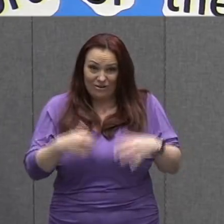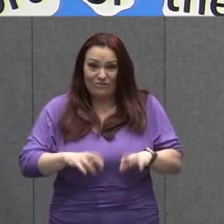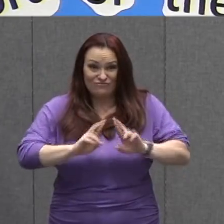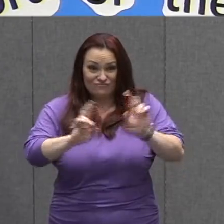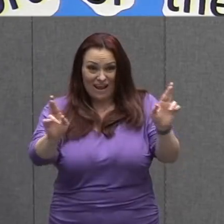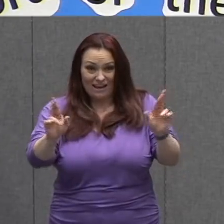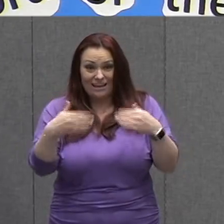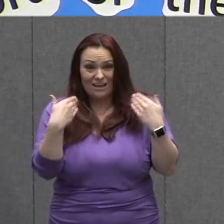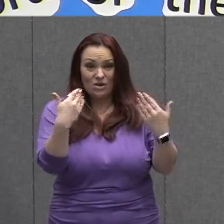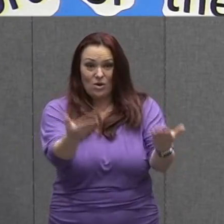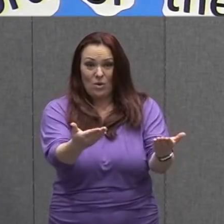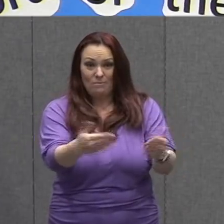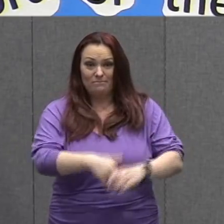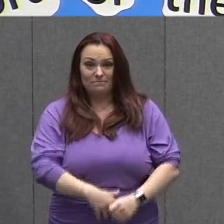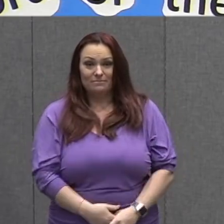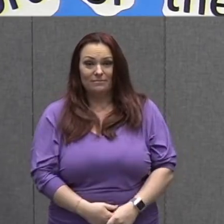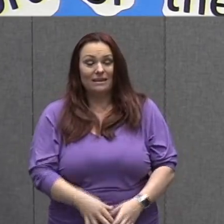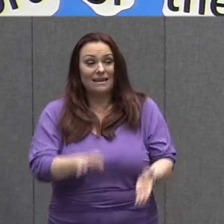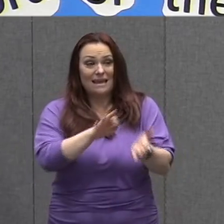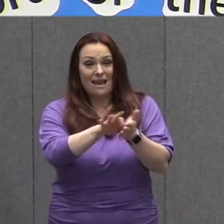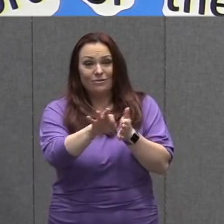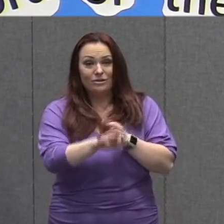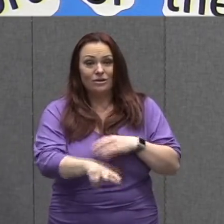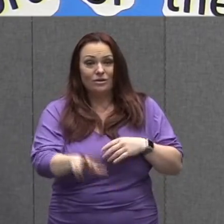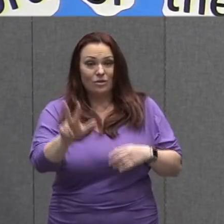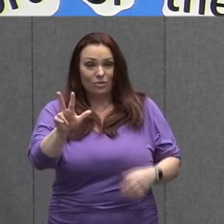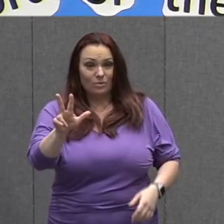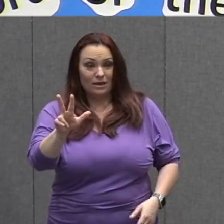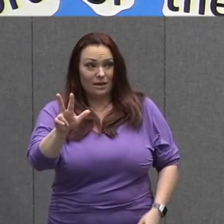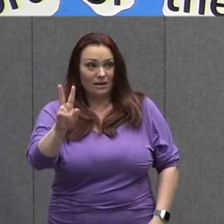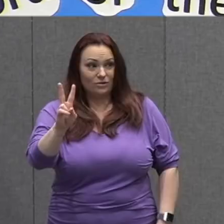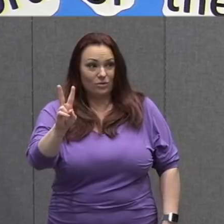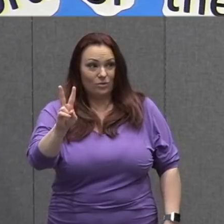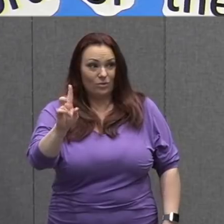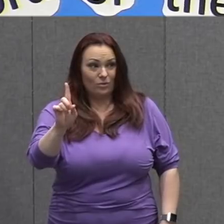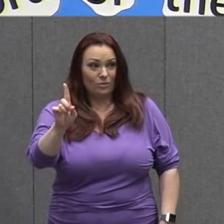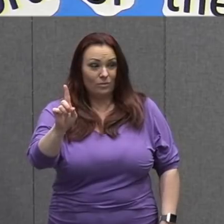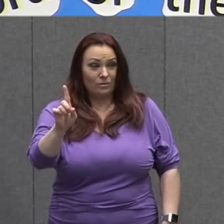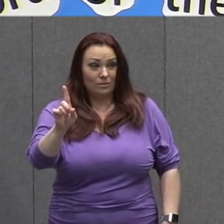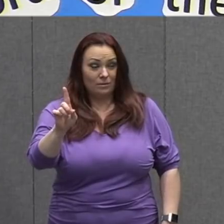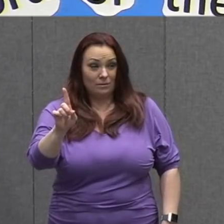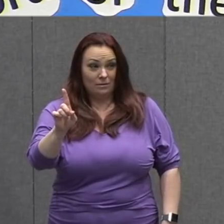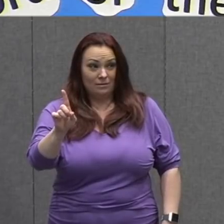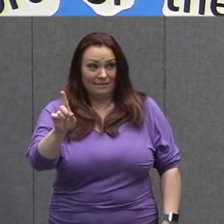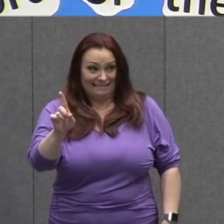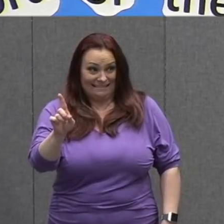Let's see where the seeds go. Count down. Three, two, one. Ooh.